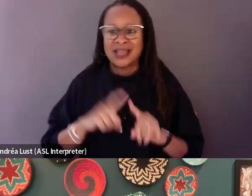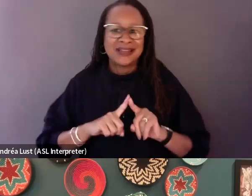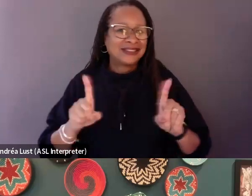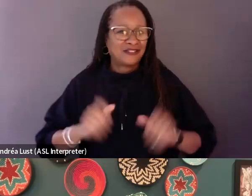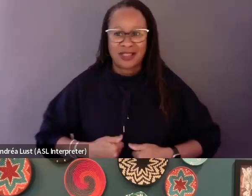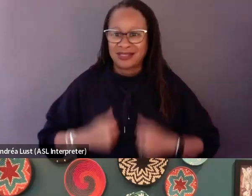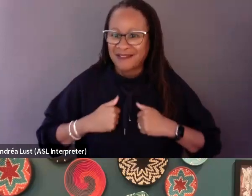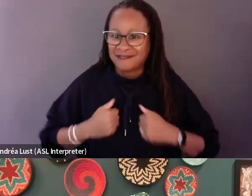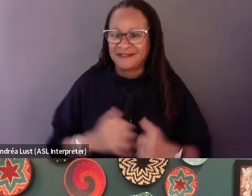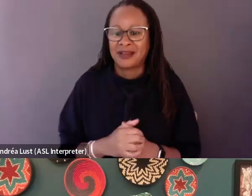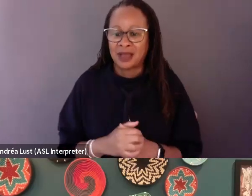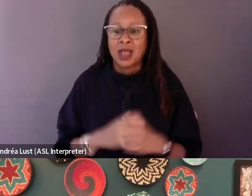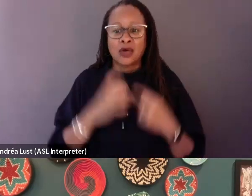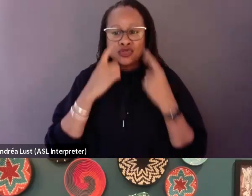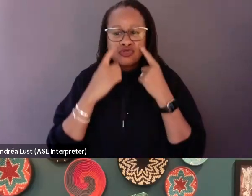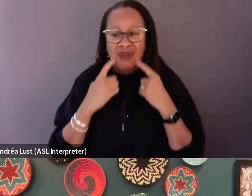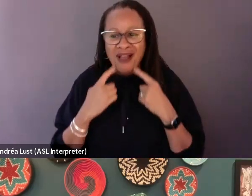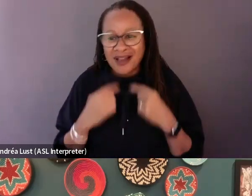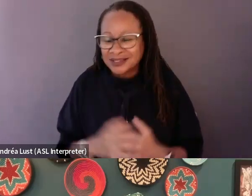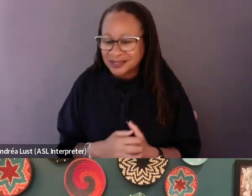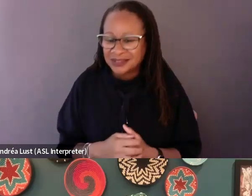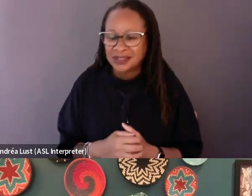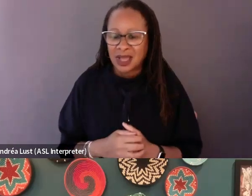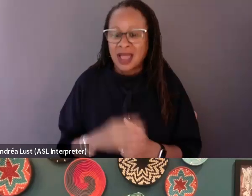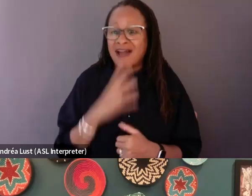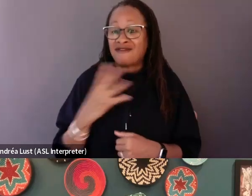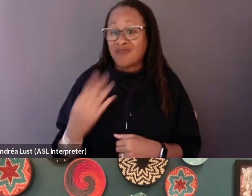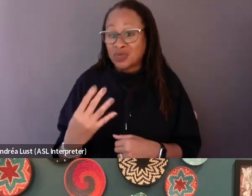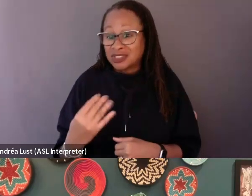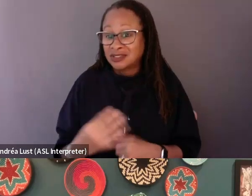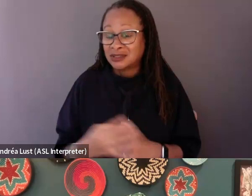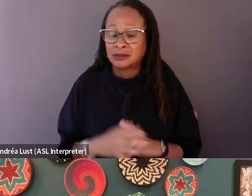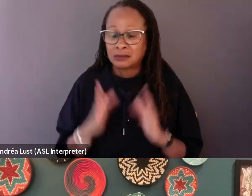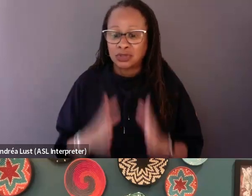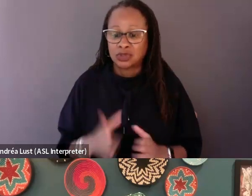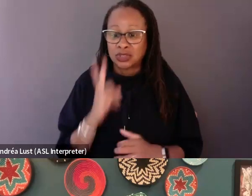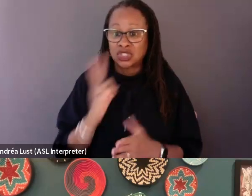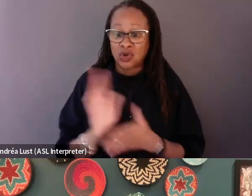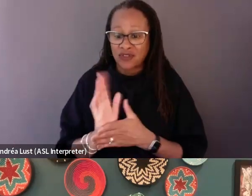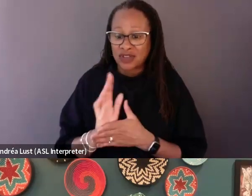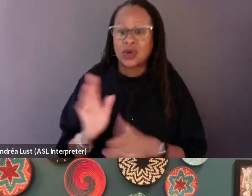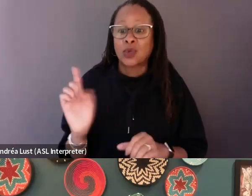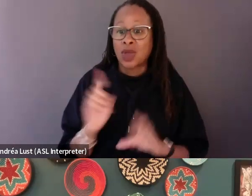who were crying. There was a 14-year-old who saw the film at the Sundance Mountain Resort,